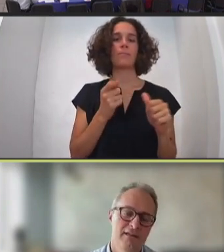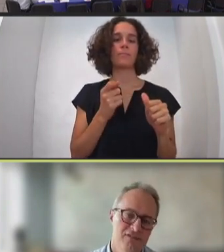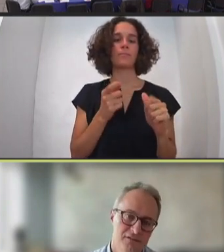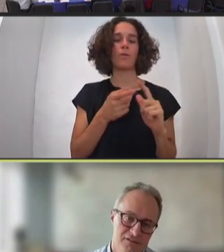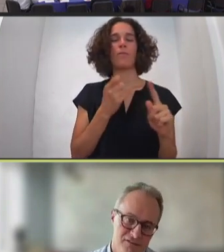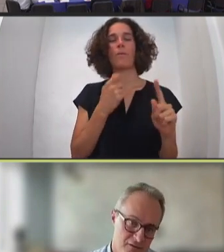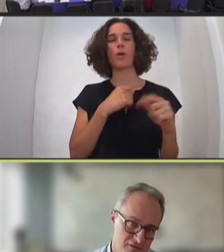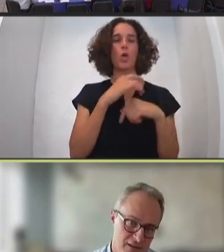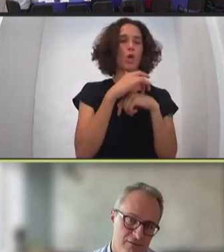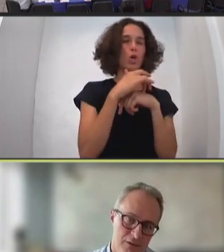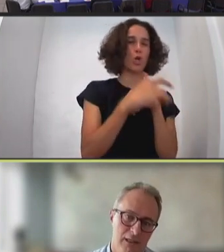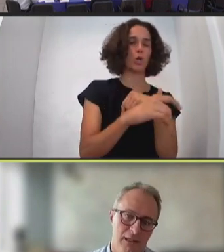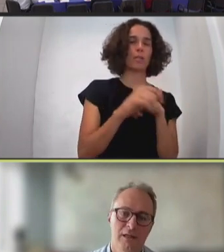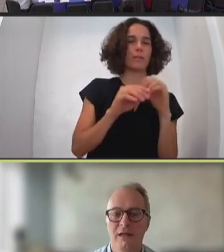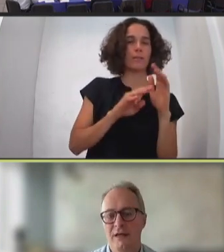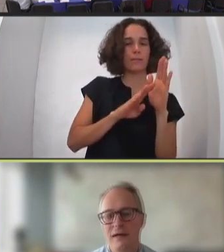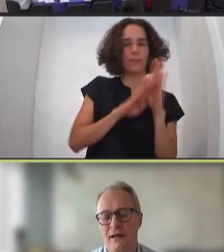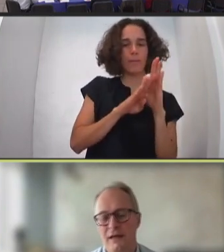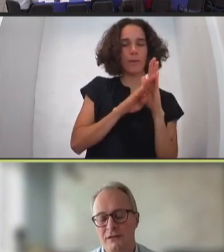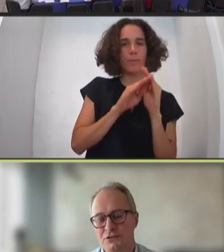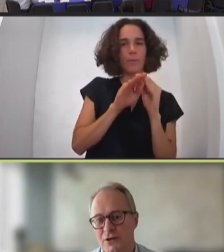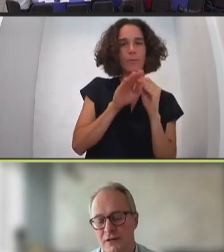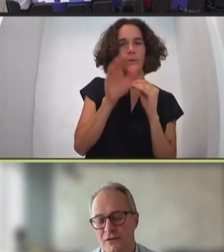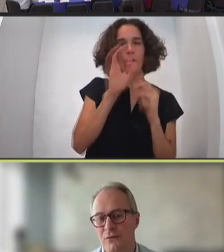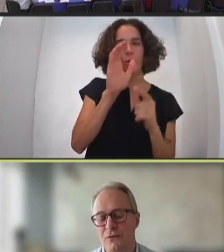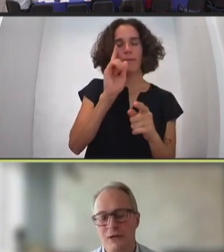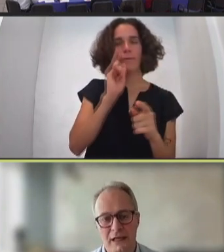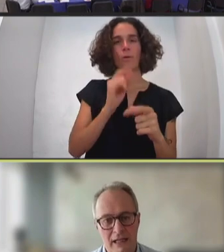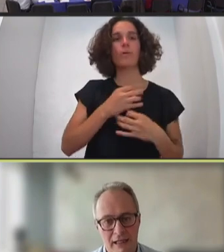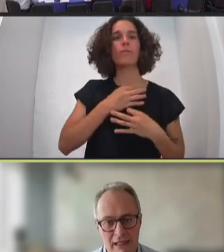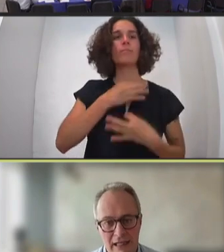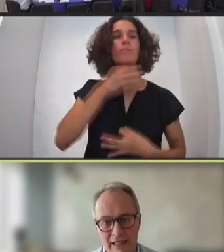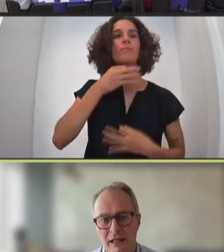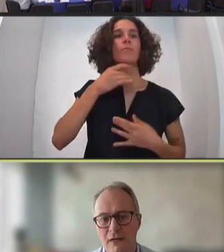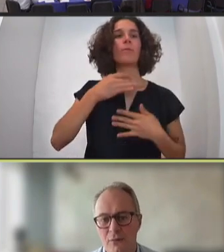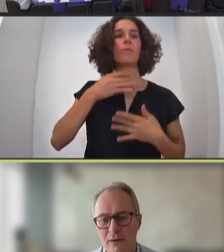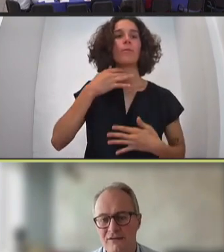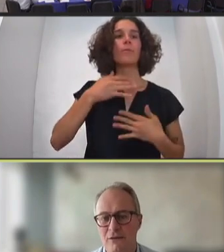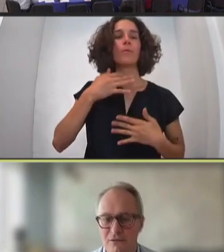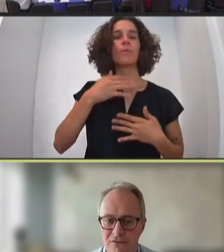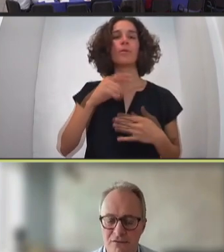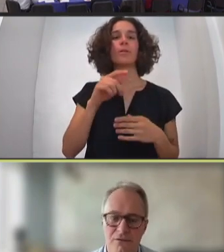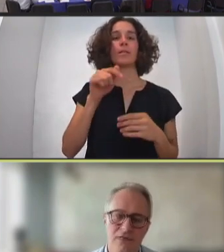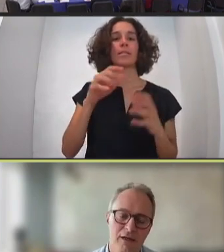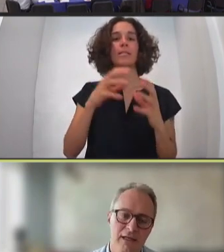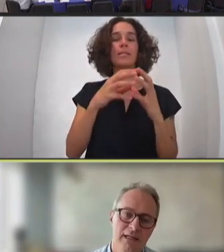these are the cells that really trying to clean the airways, and also, if anything,